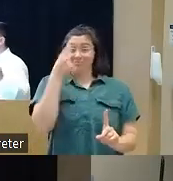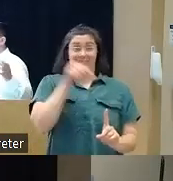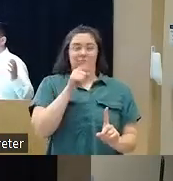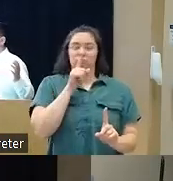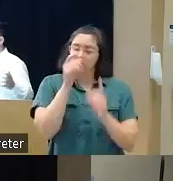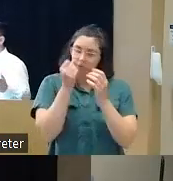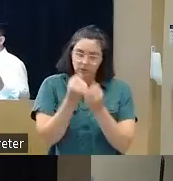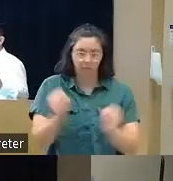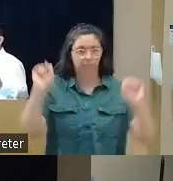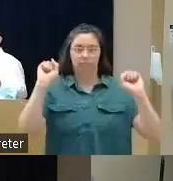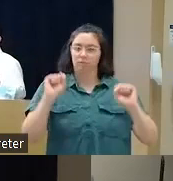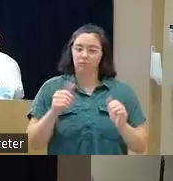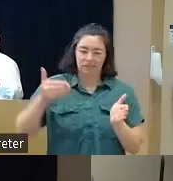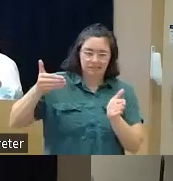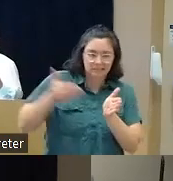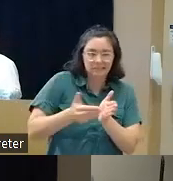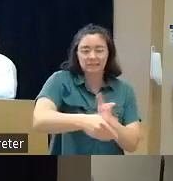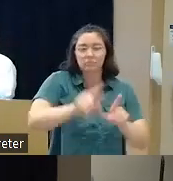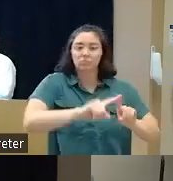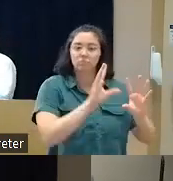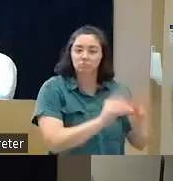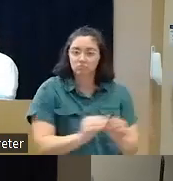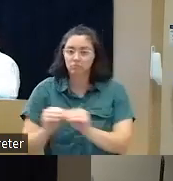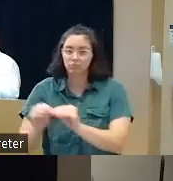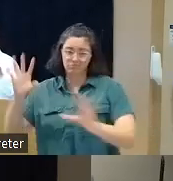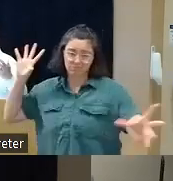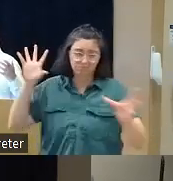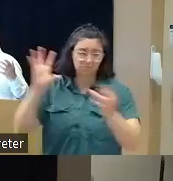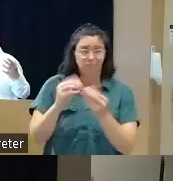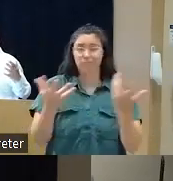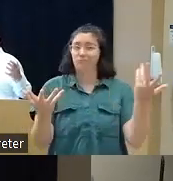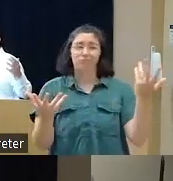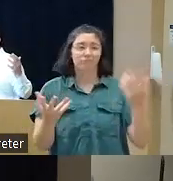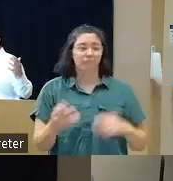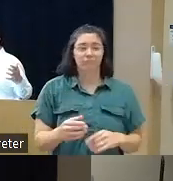you know thousands of sessions that have been performed over you know x amount of